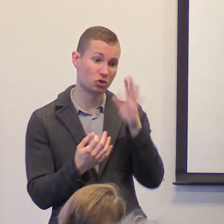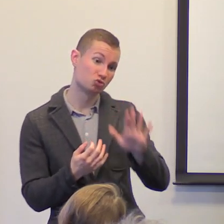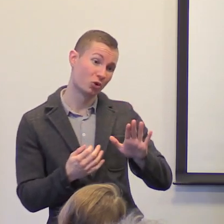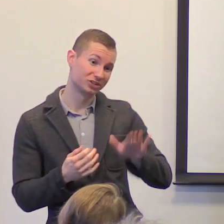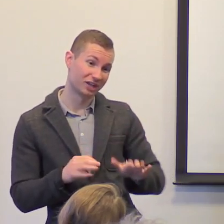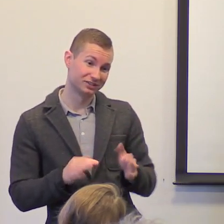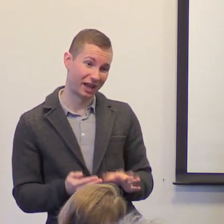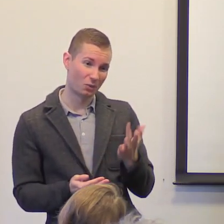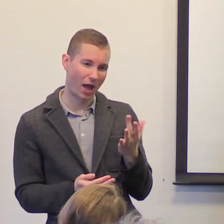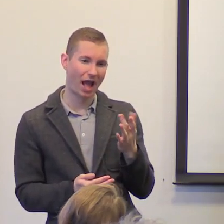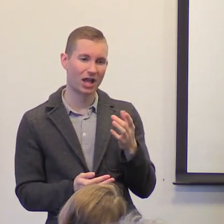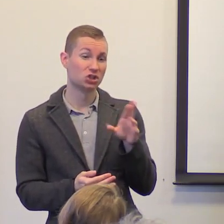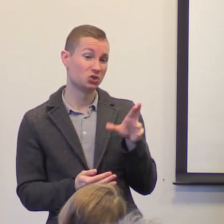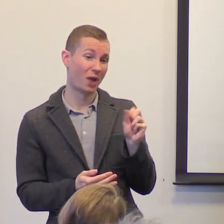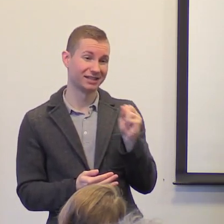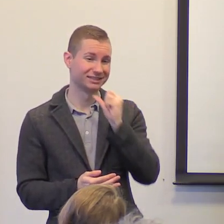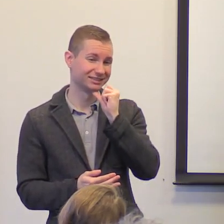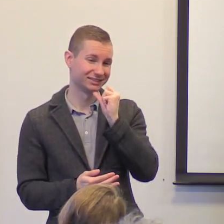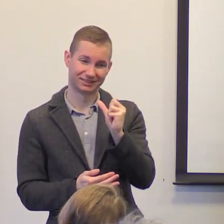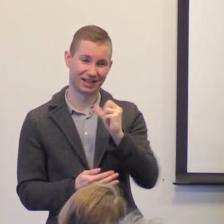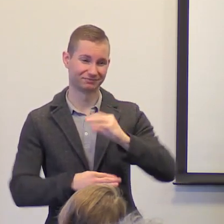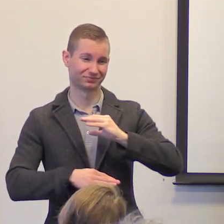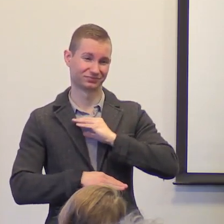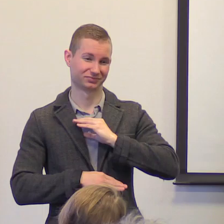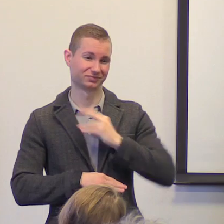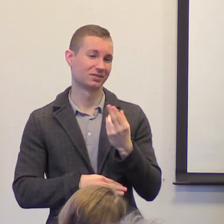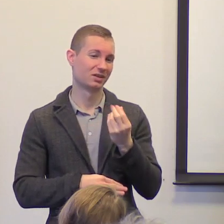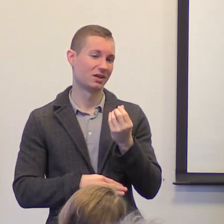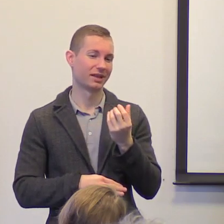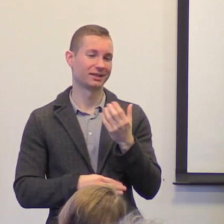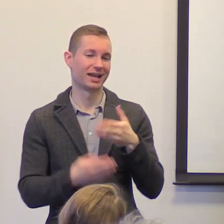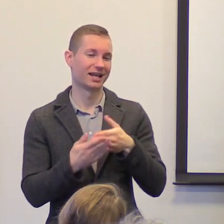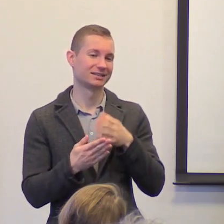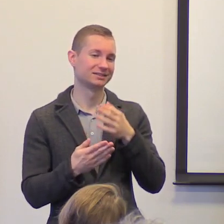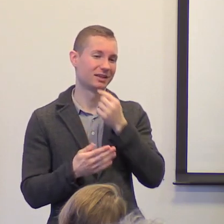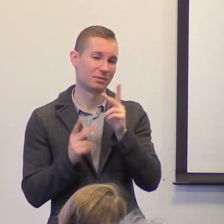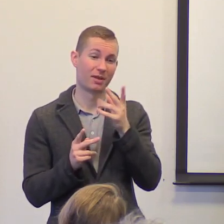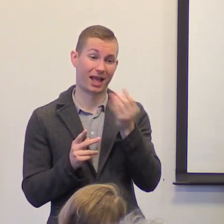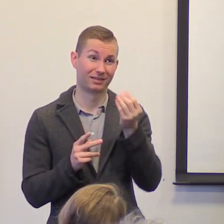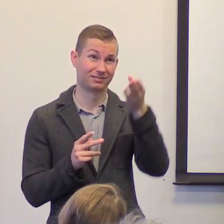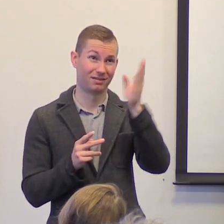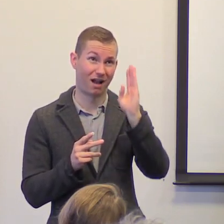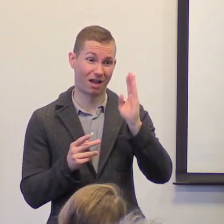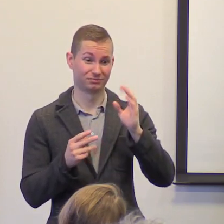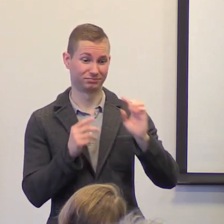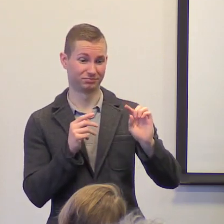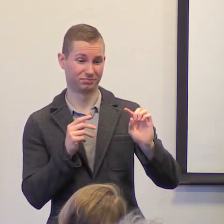died is that the United States is not sufficiently homophobic and that God is punishing us for that.